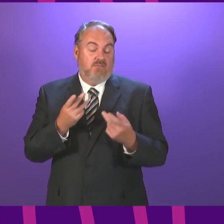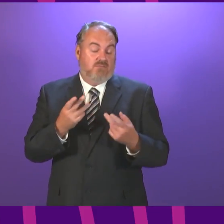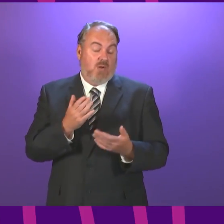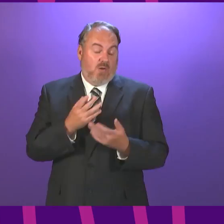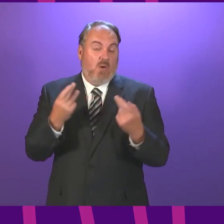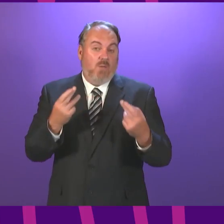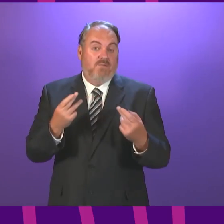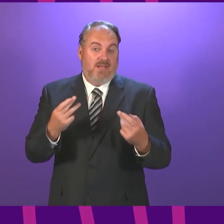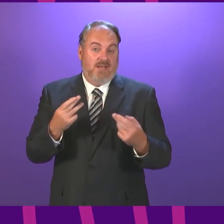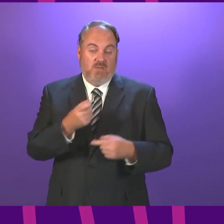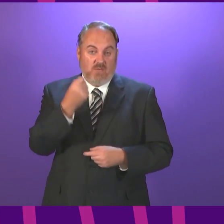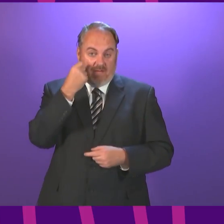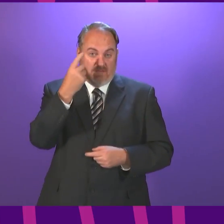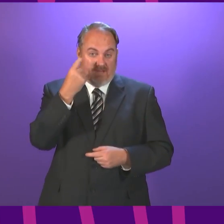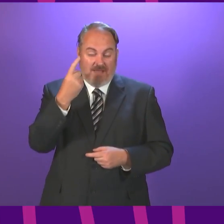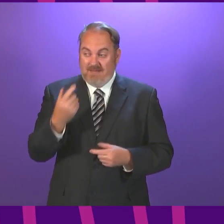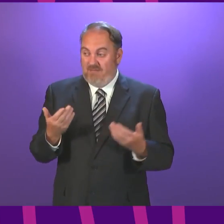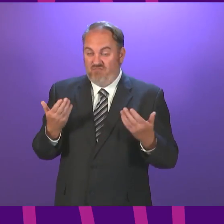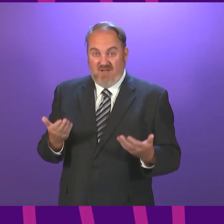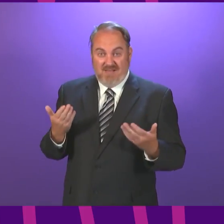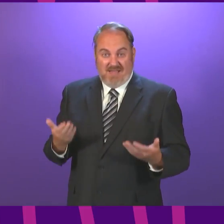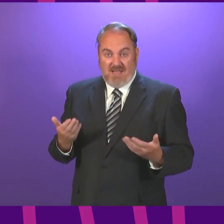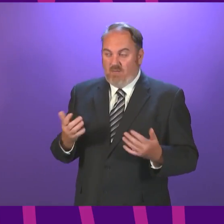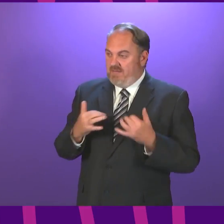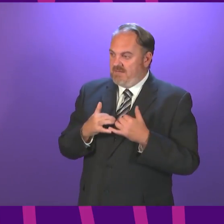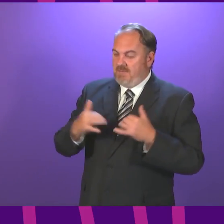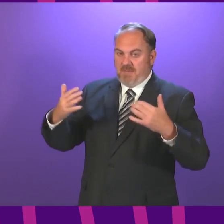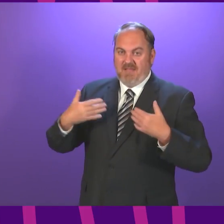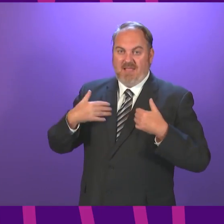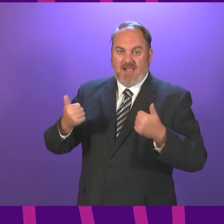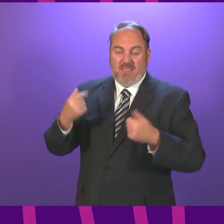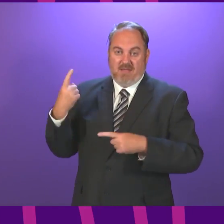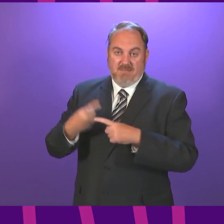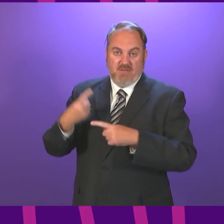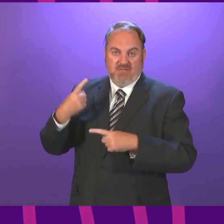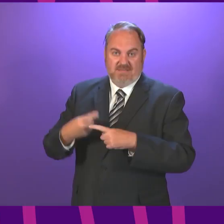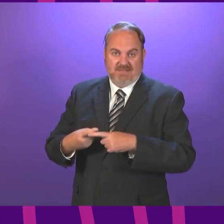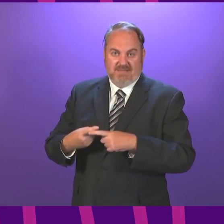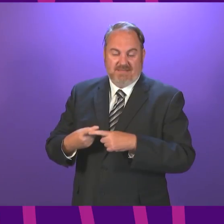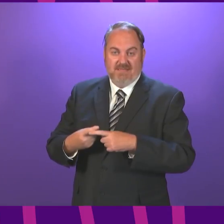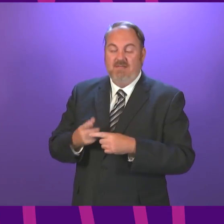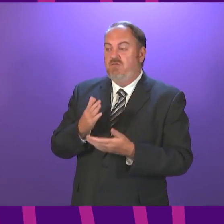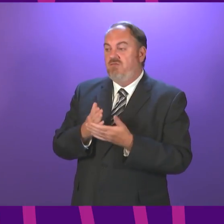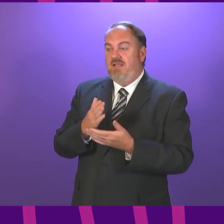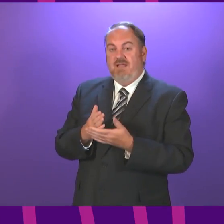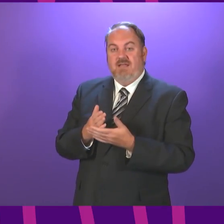a public health emergency, that we cannot arrest our way out of a drugs death crisis